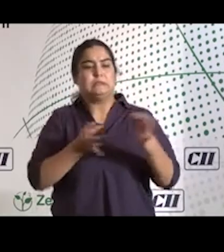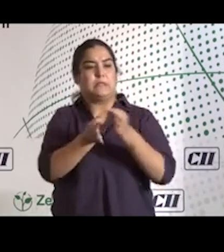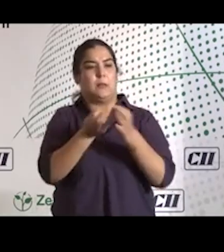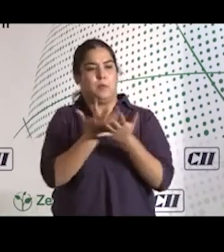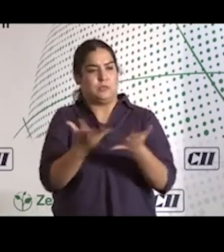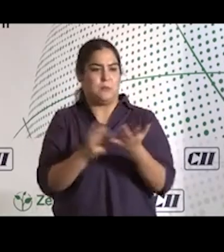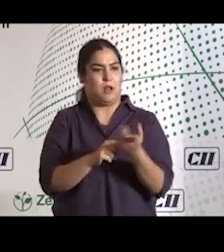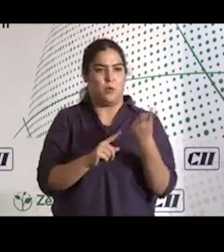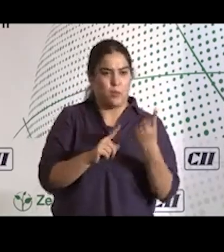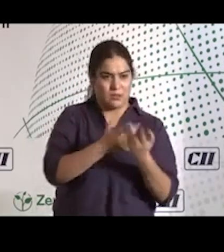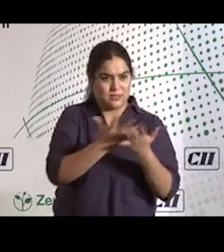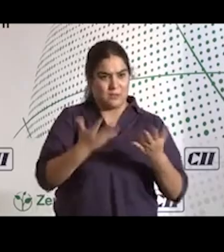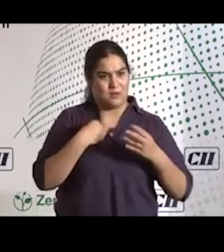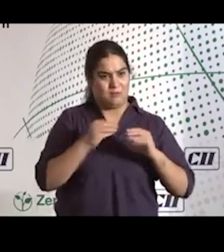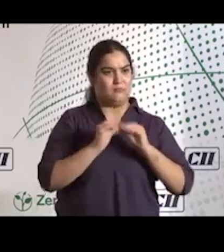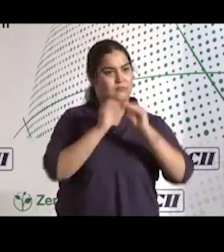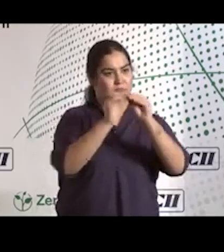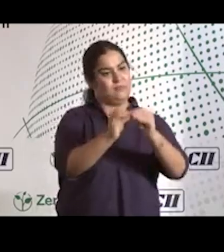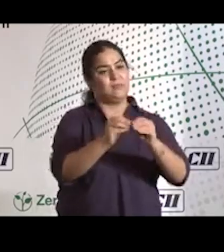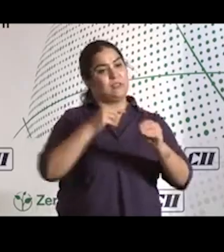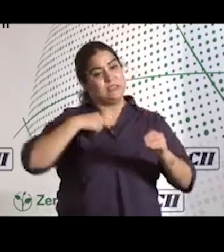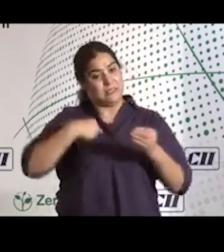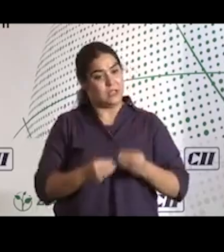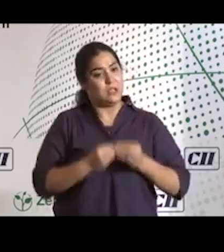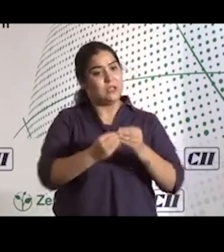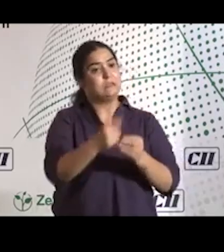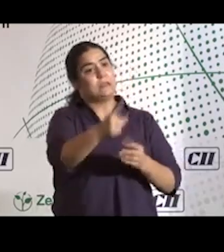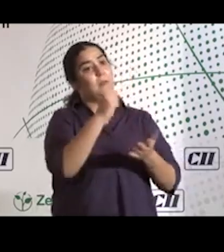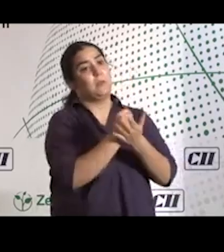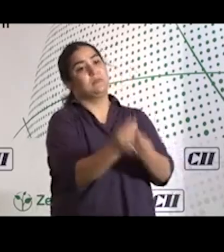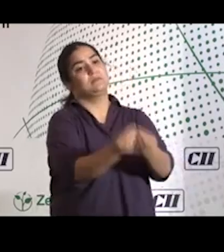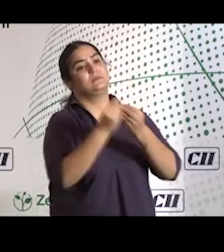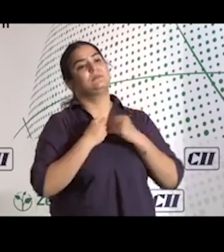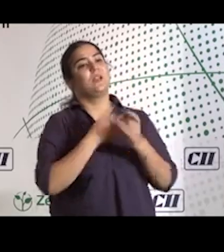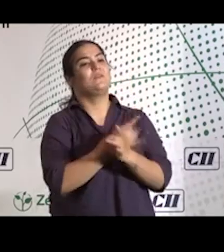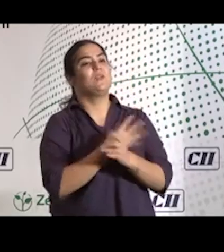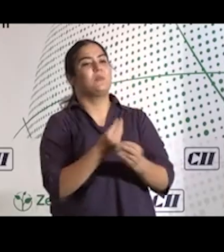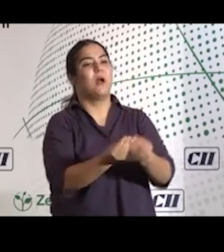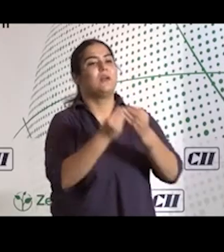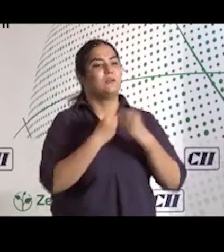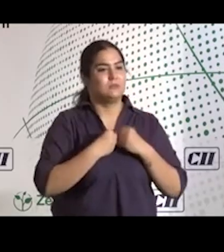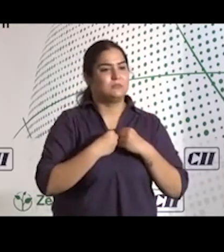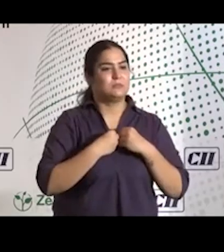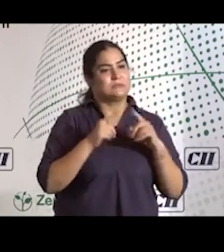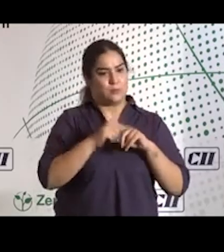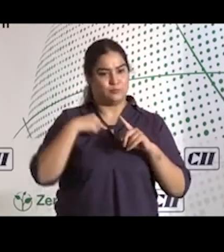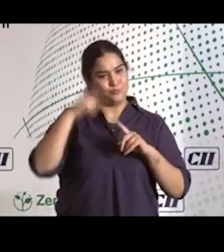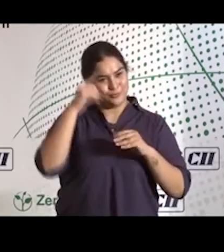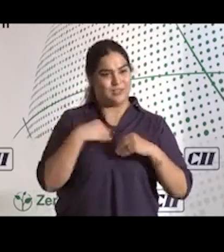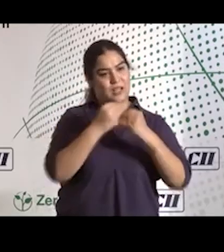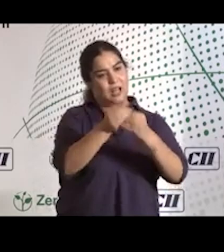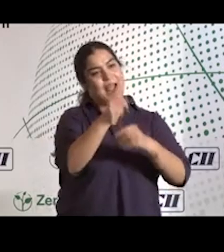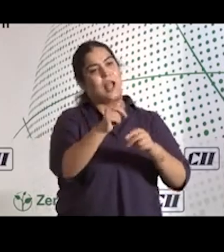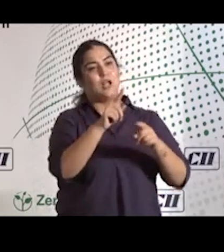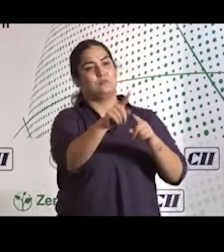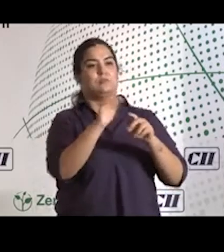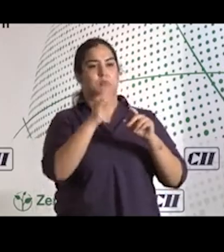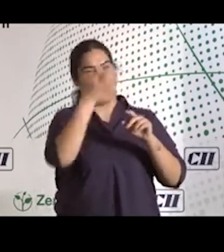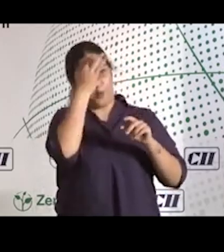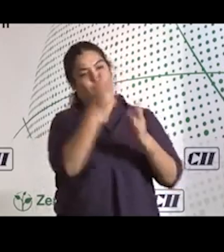let's not be under the impression that, you know, that need is solved or that is closed.